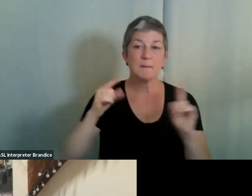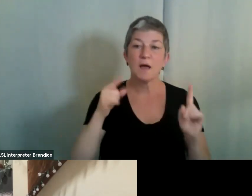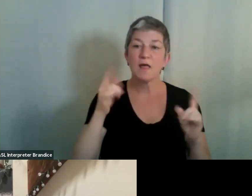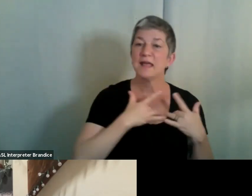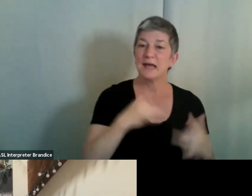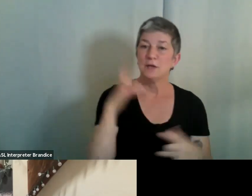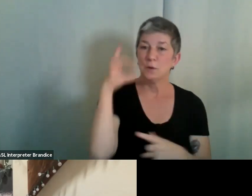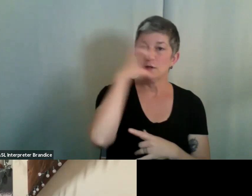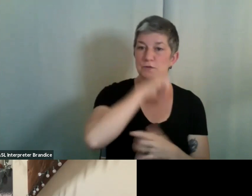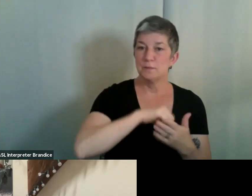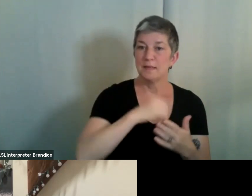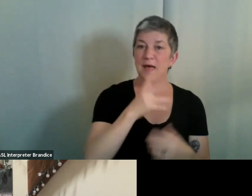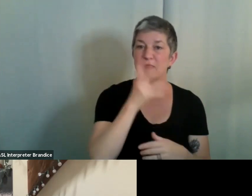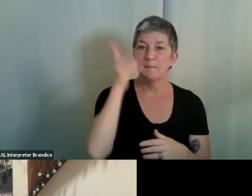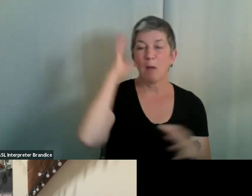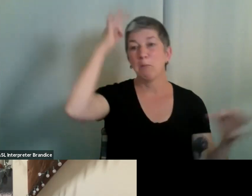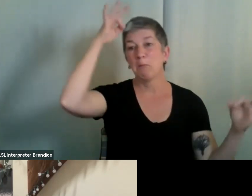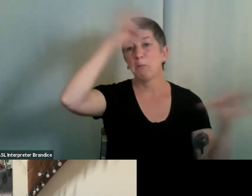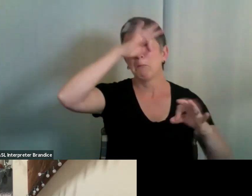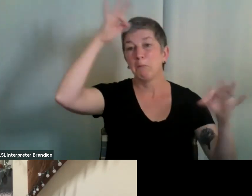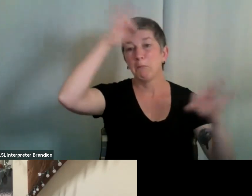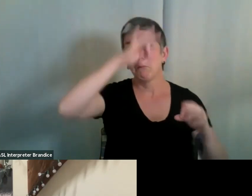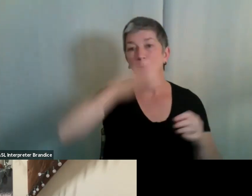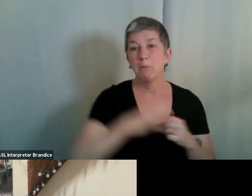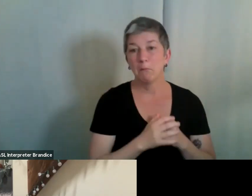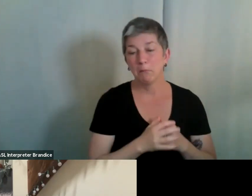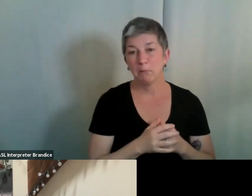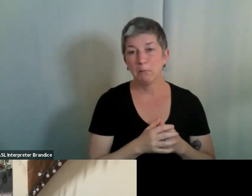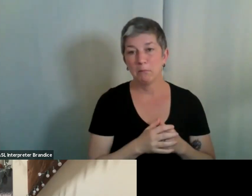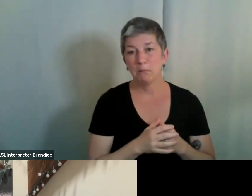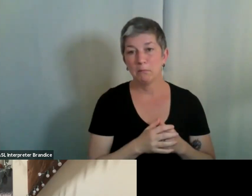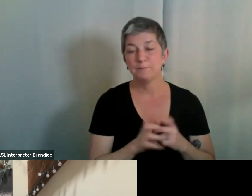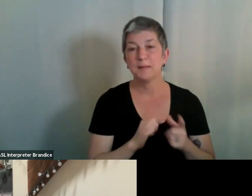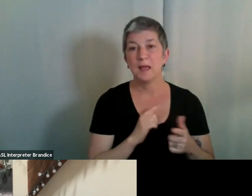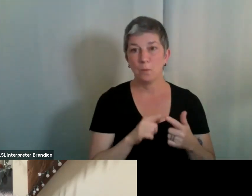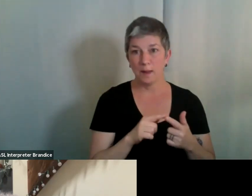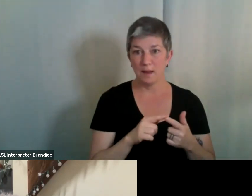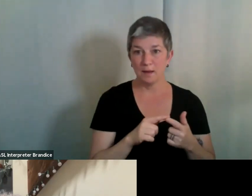that the parent doesn't know anything. And when I would give